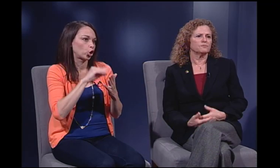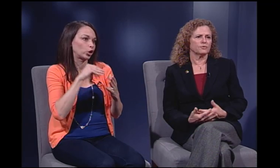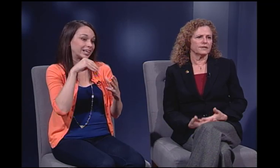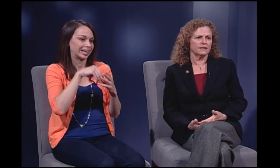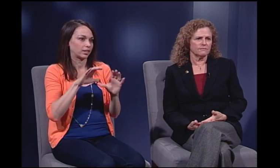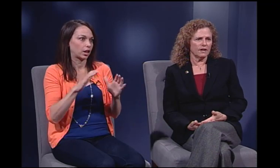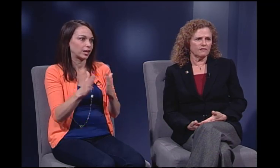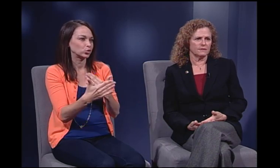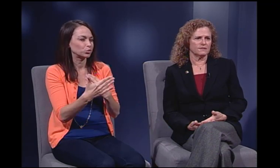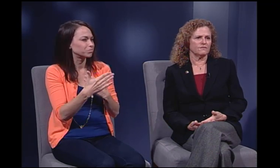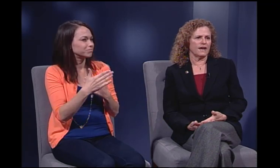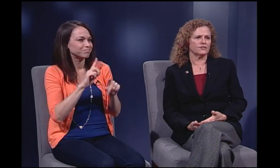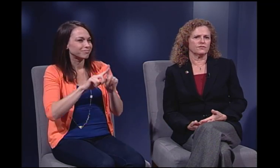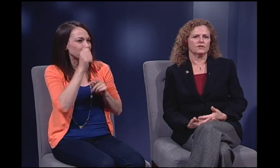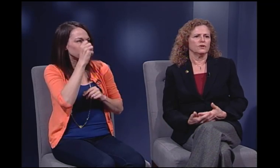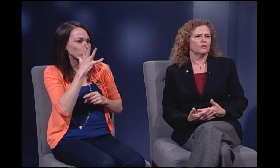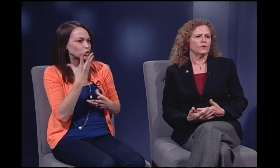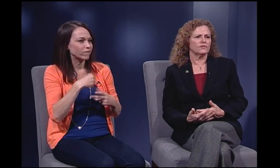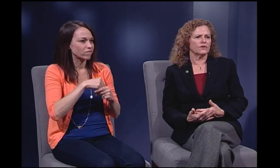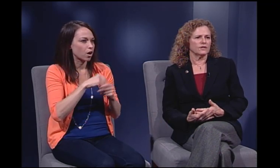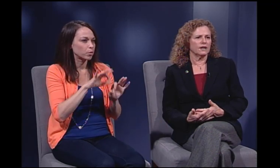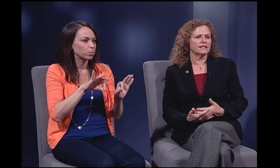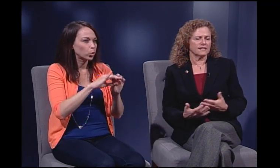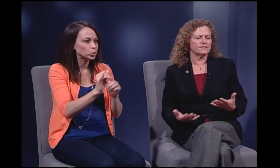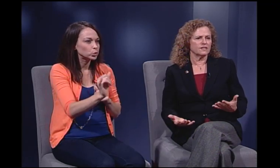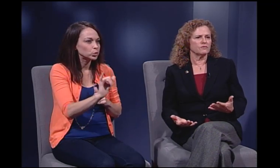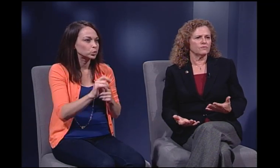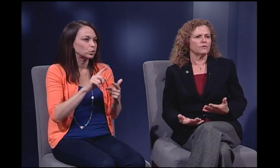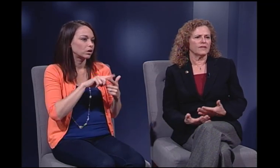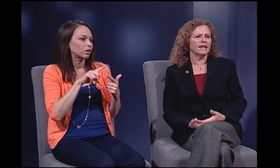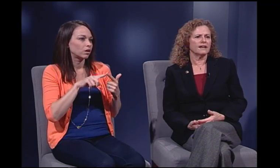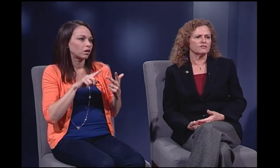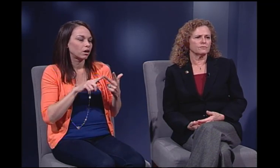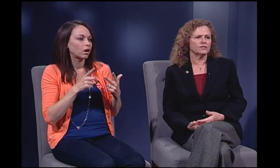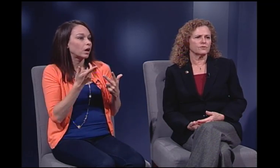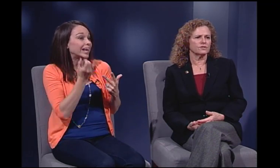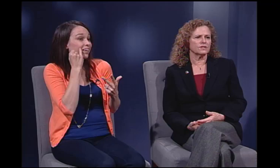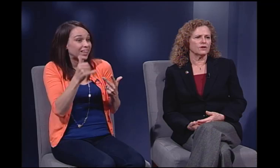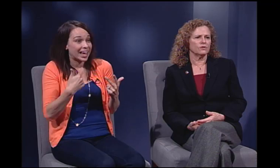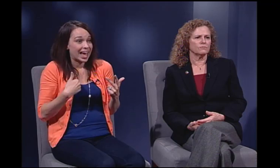Paternal involvement is a factor, whether or not as I said before they have the resources at home.